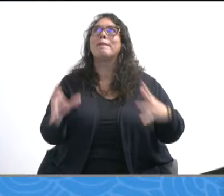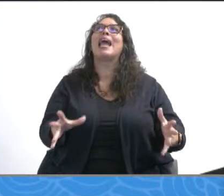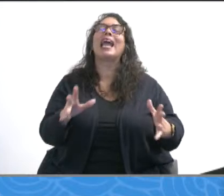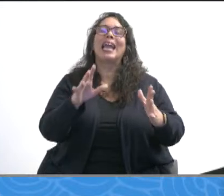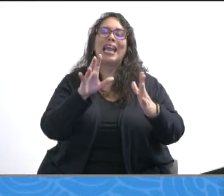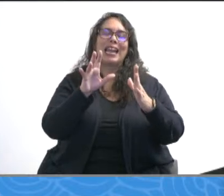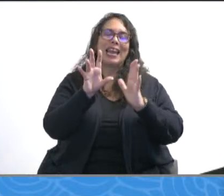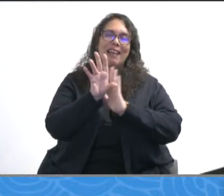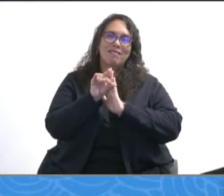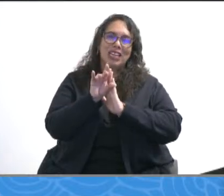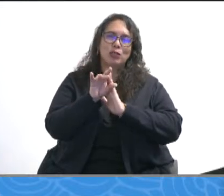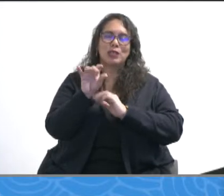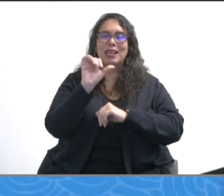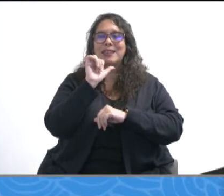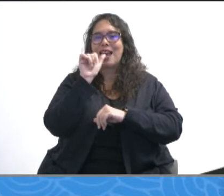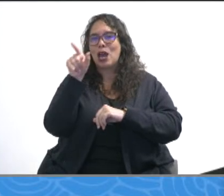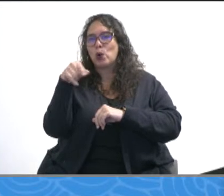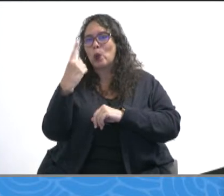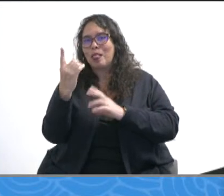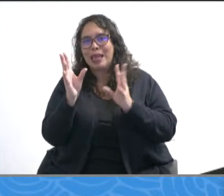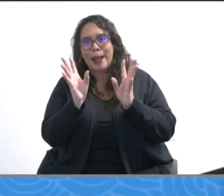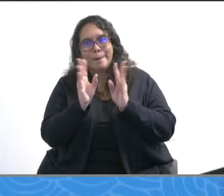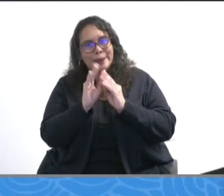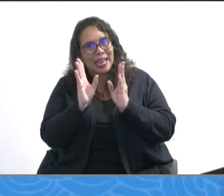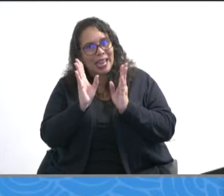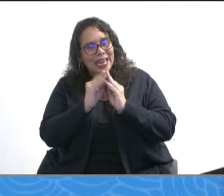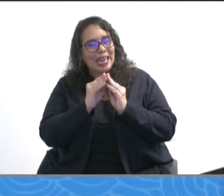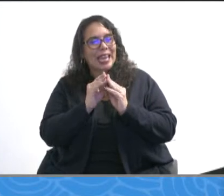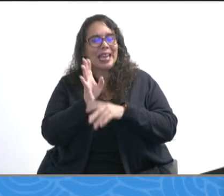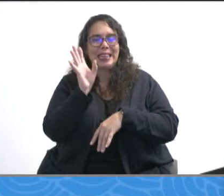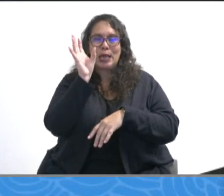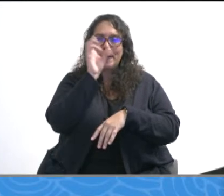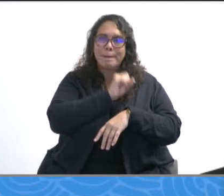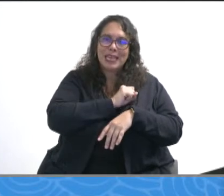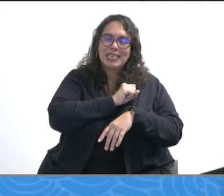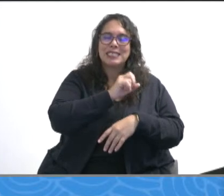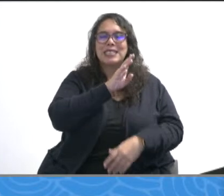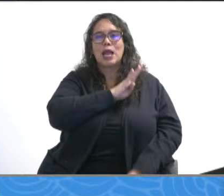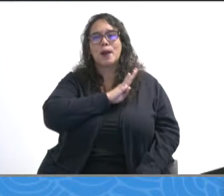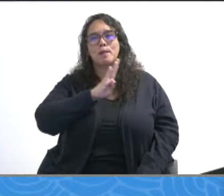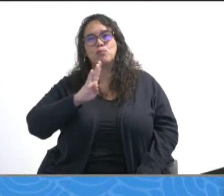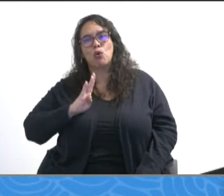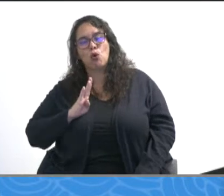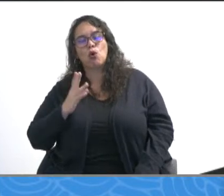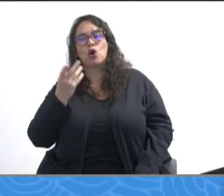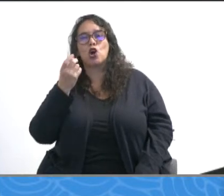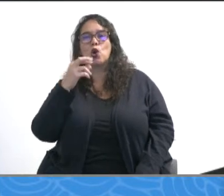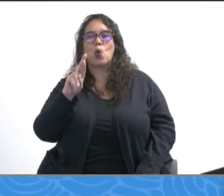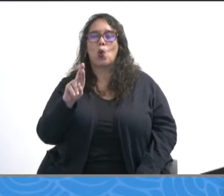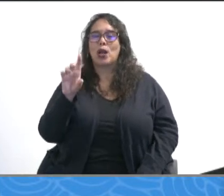not just meetings that you may have missed such as board of education, our DCAC meetings,